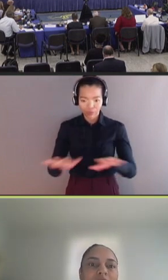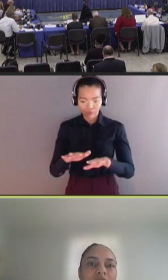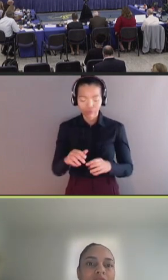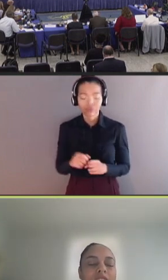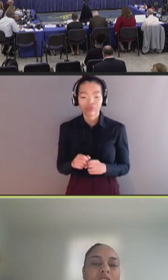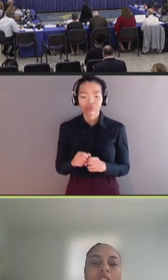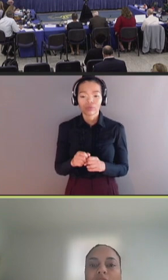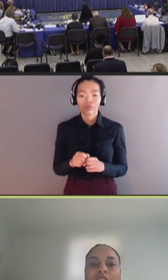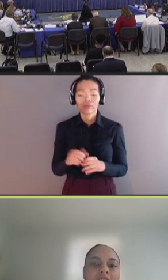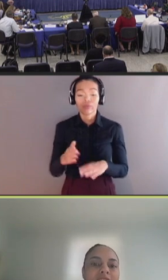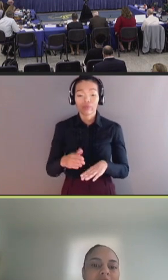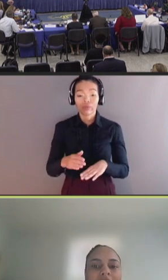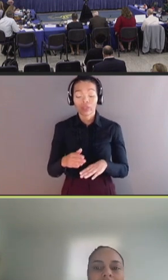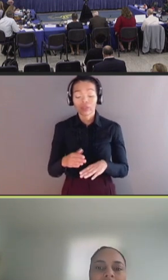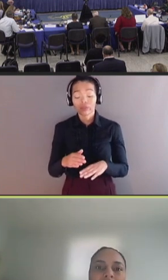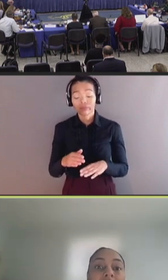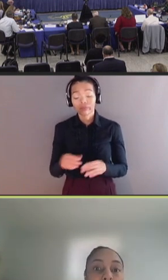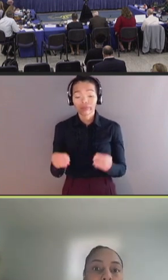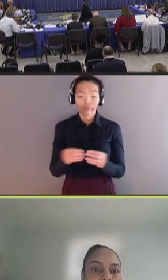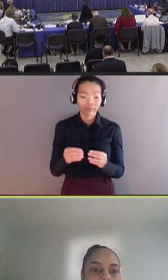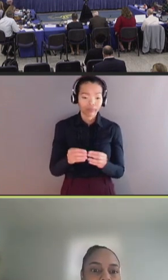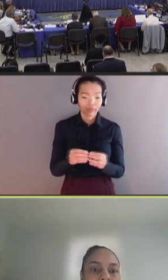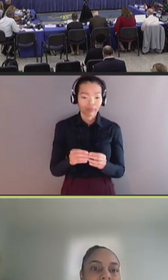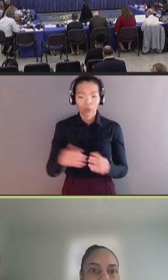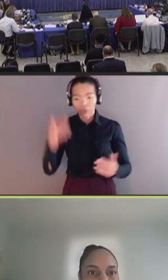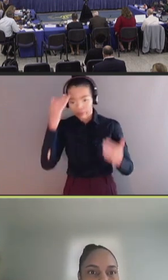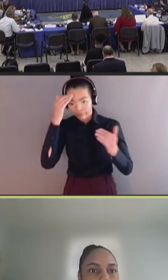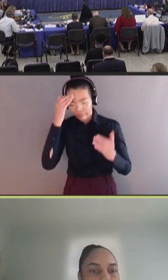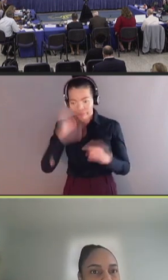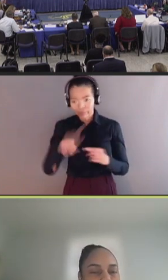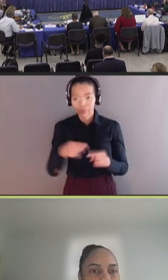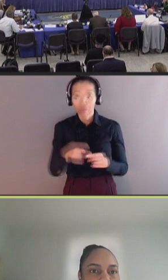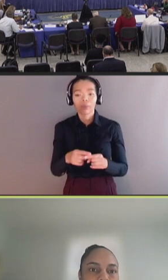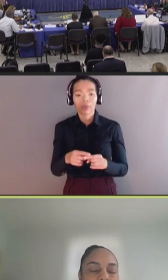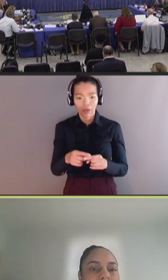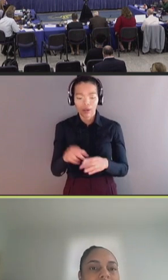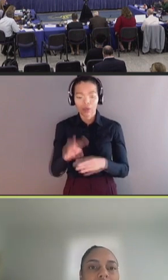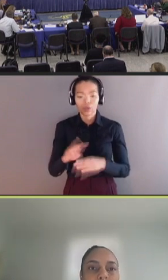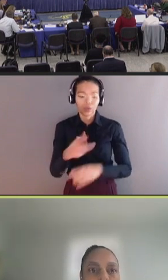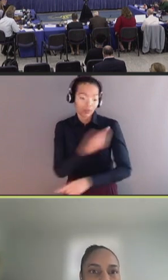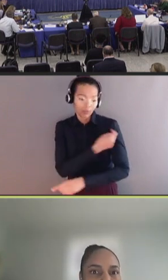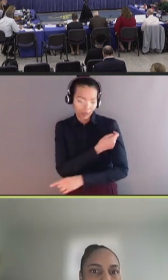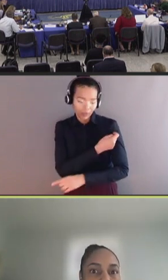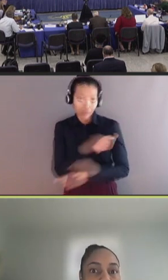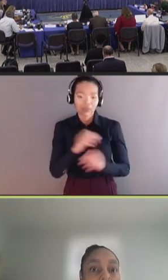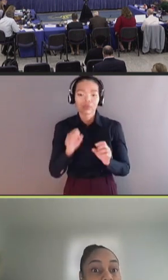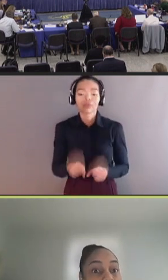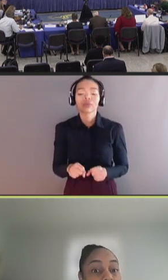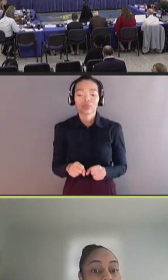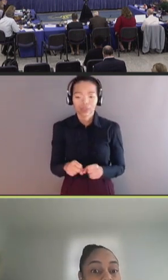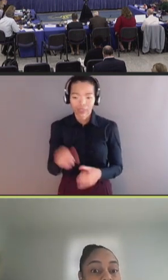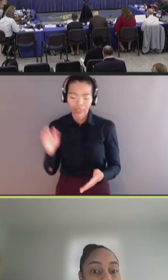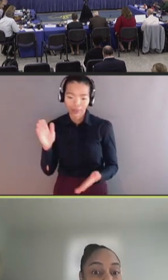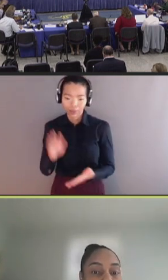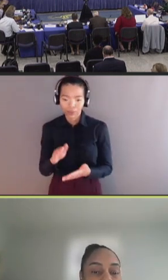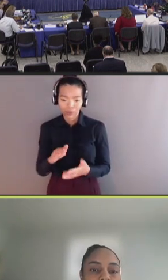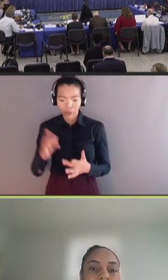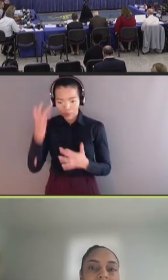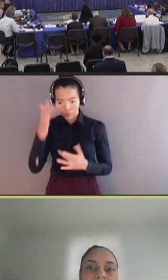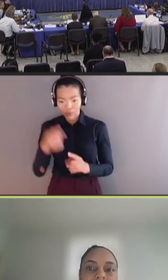of confidence in an uptake of vaccines that reduce severe illness from COVID, flu, and RSV.